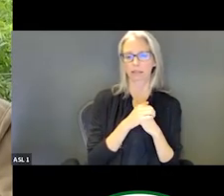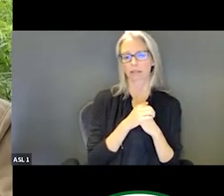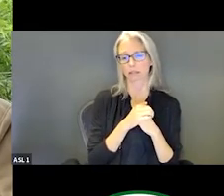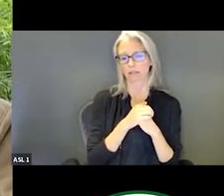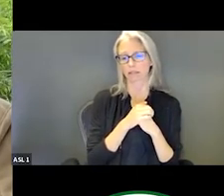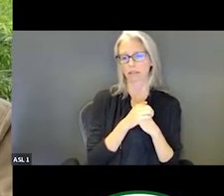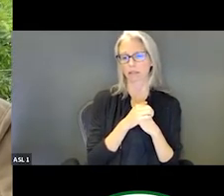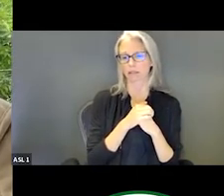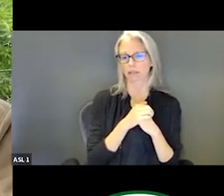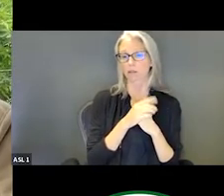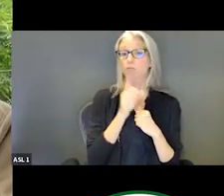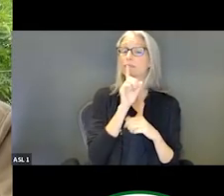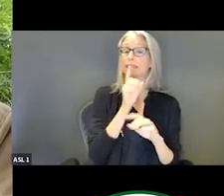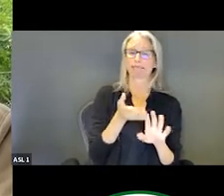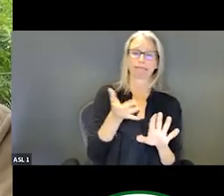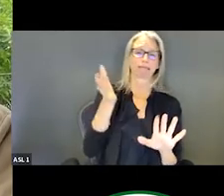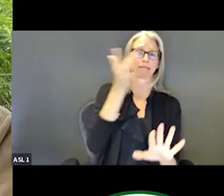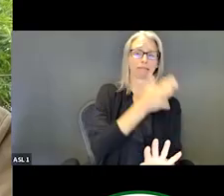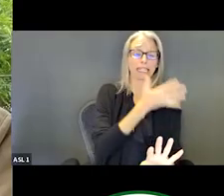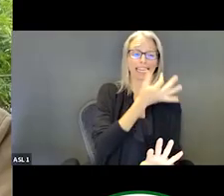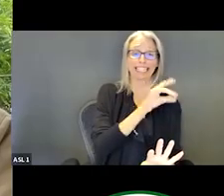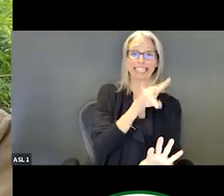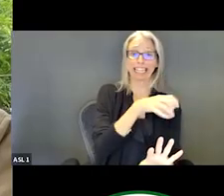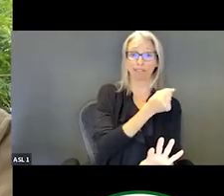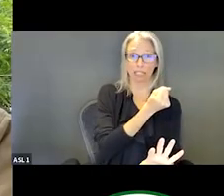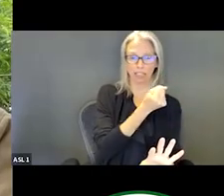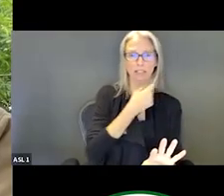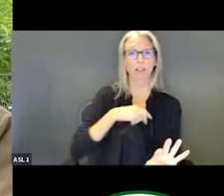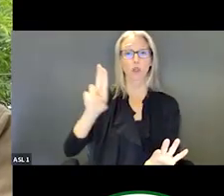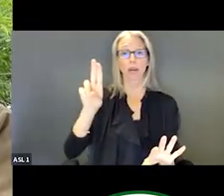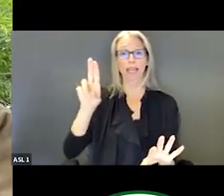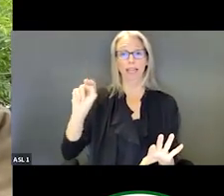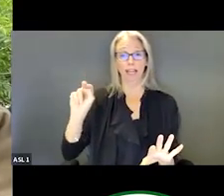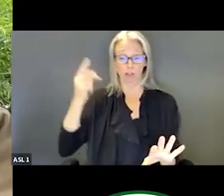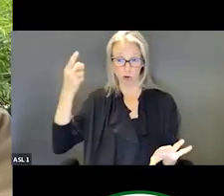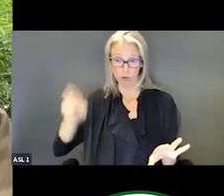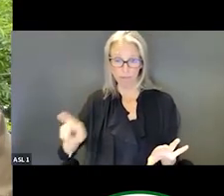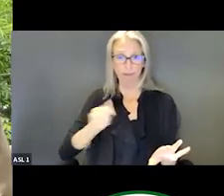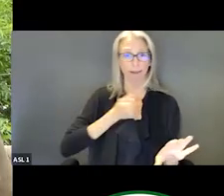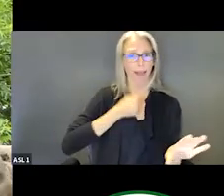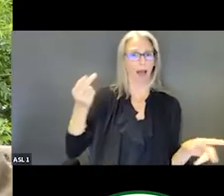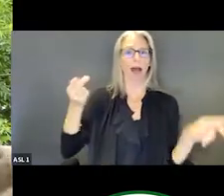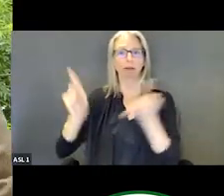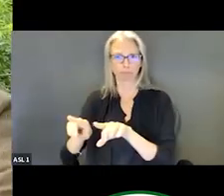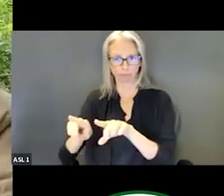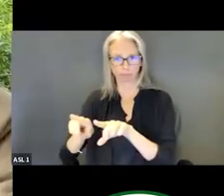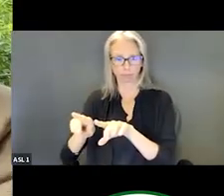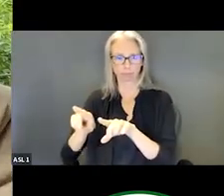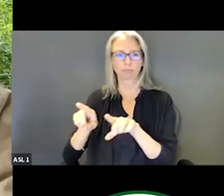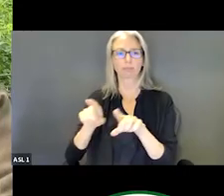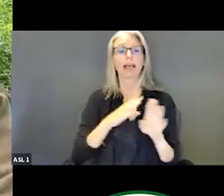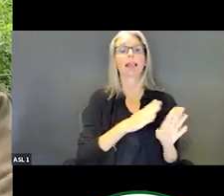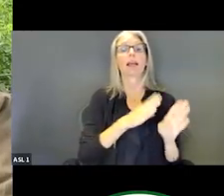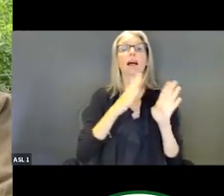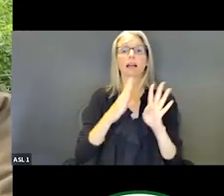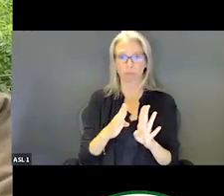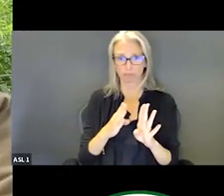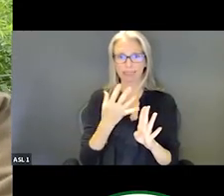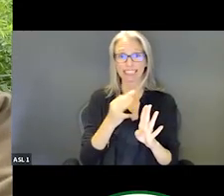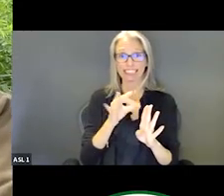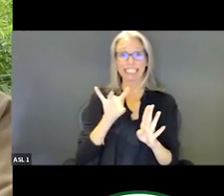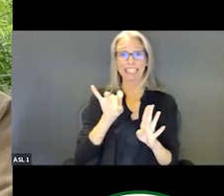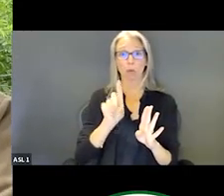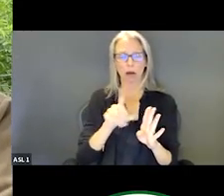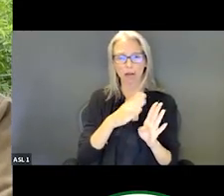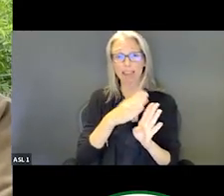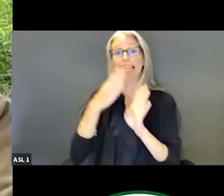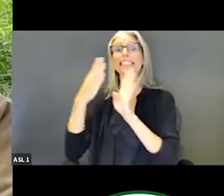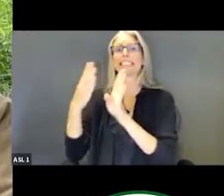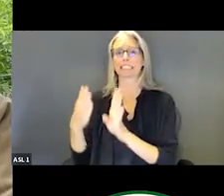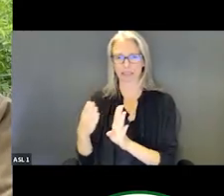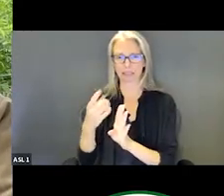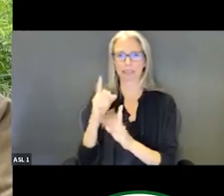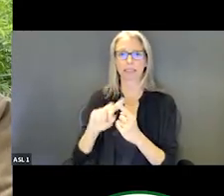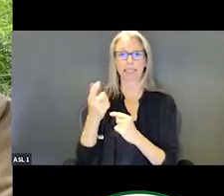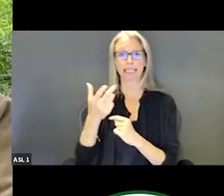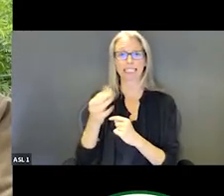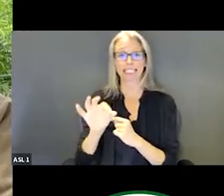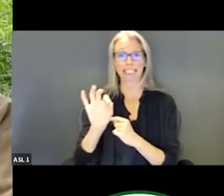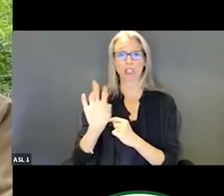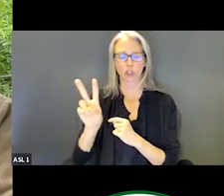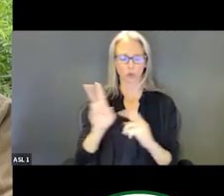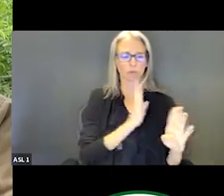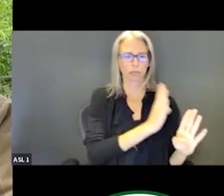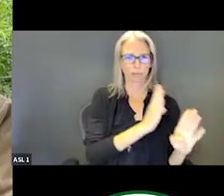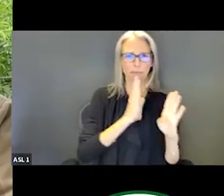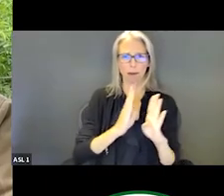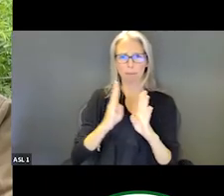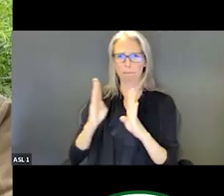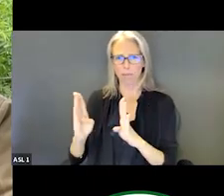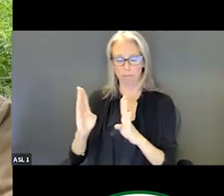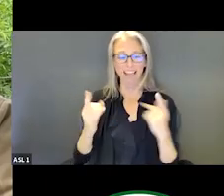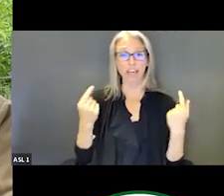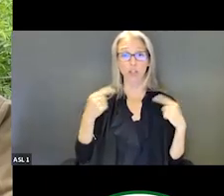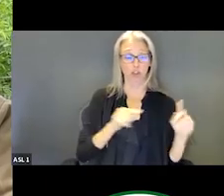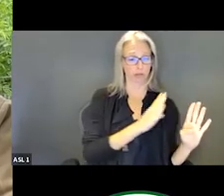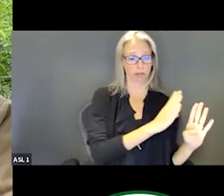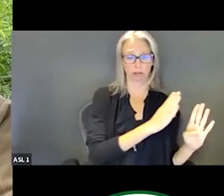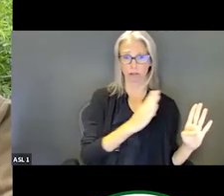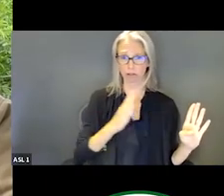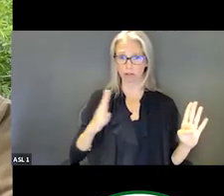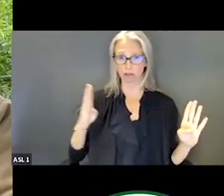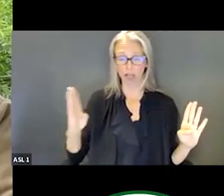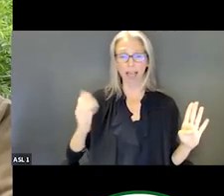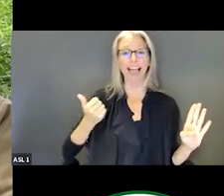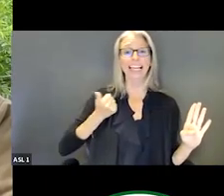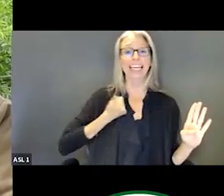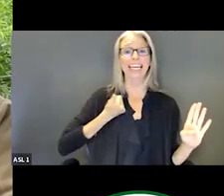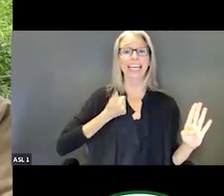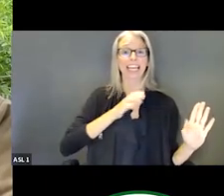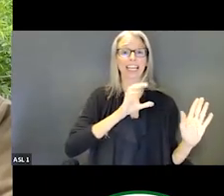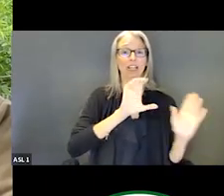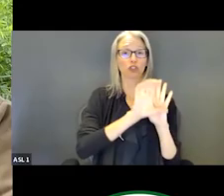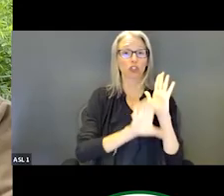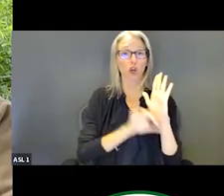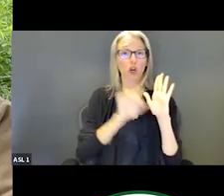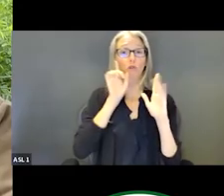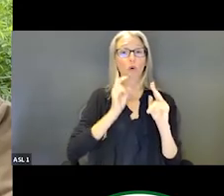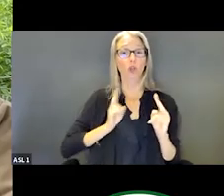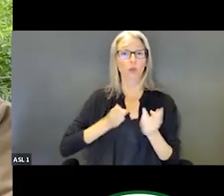and assessments of all our front country and roadside parks in BC where we gathered information